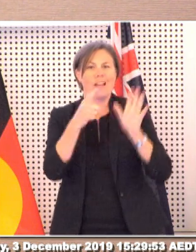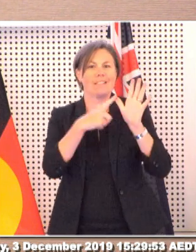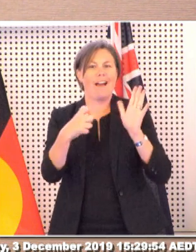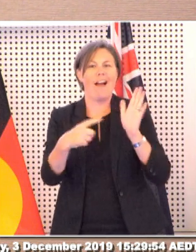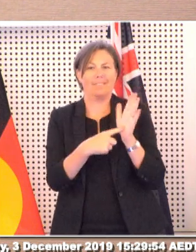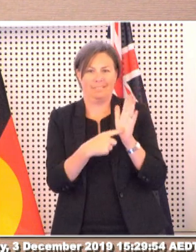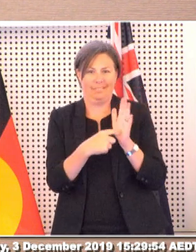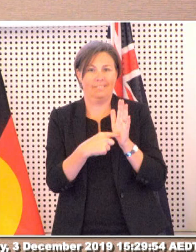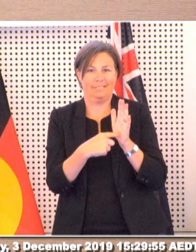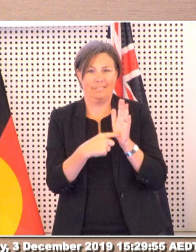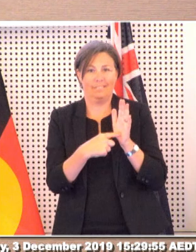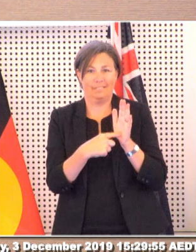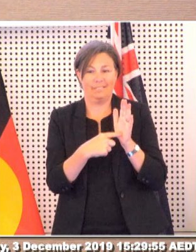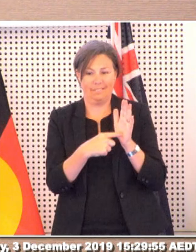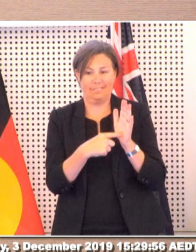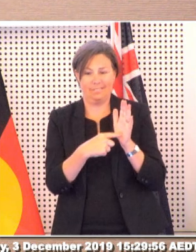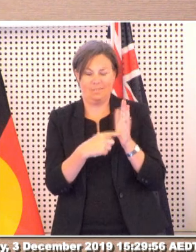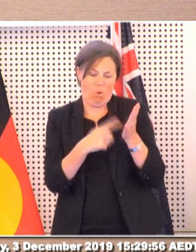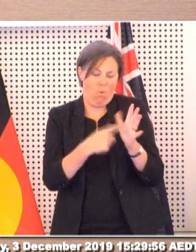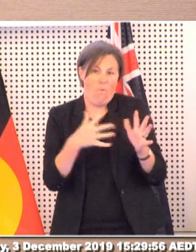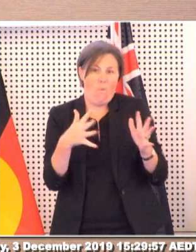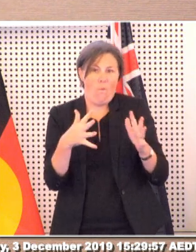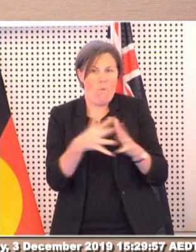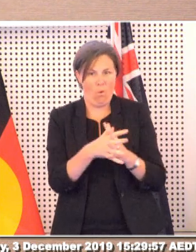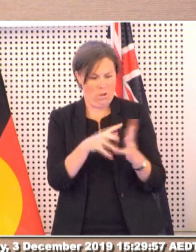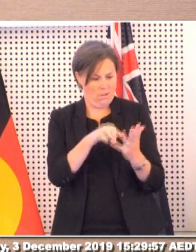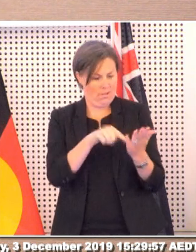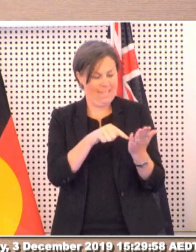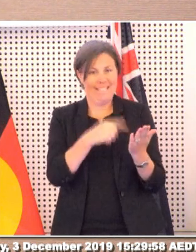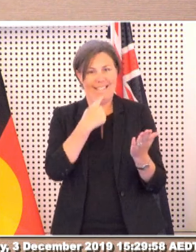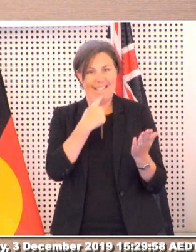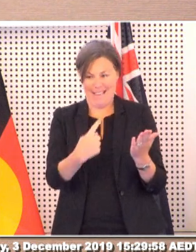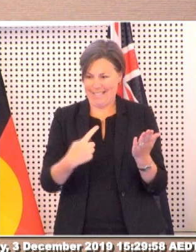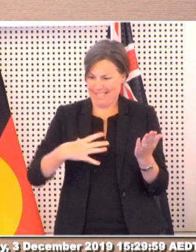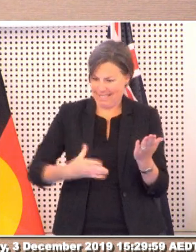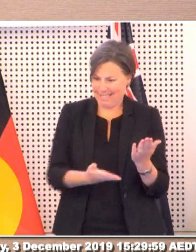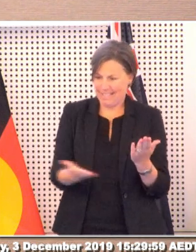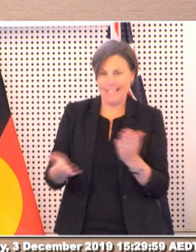that is the presumption of capacity, and the need where I am appointed as a guardian